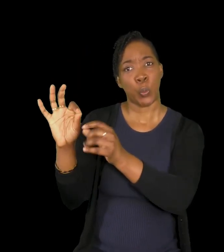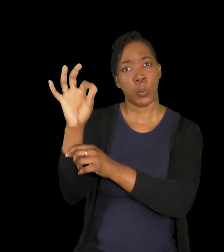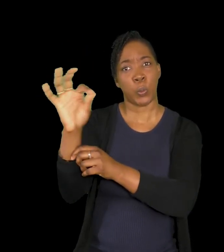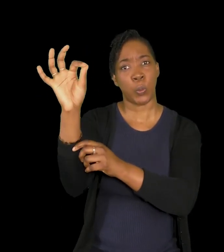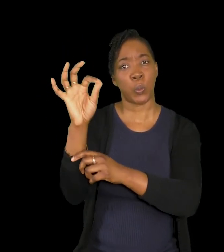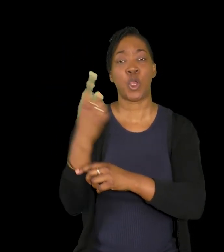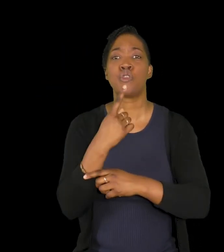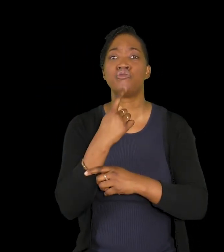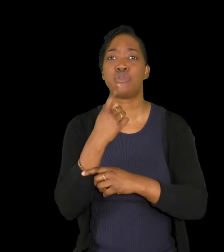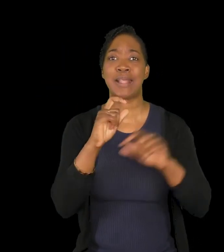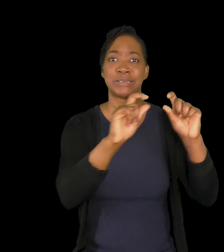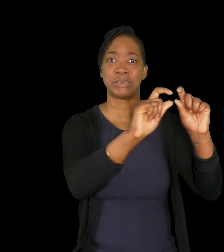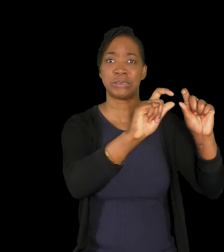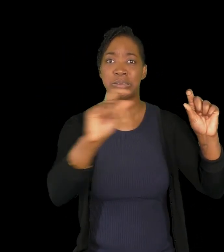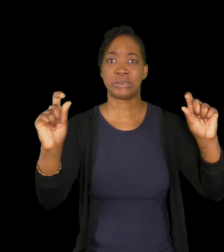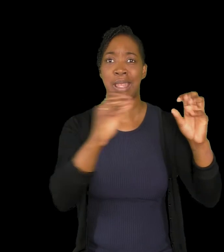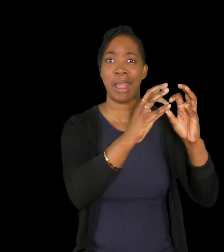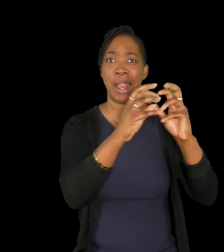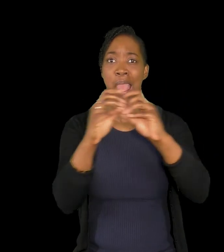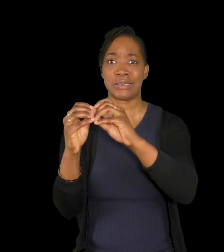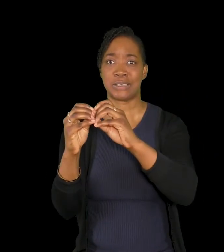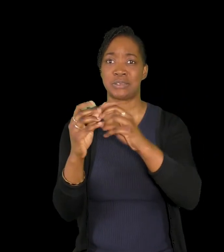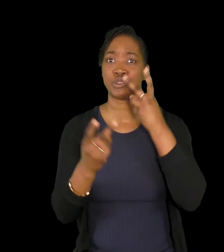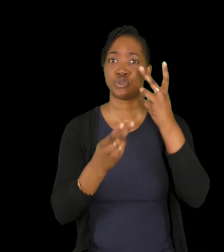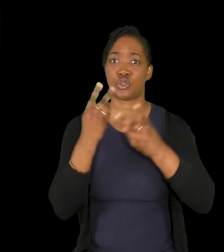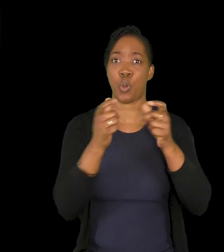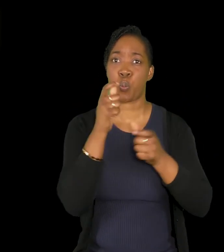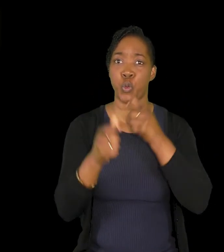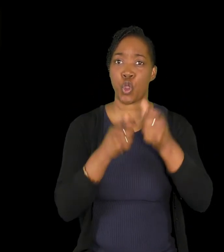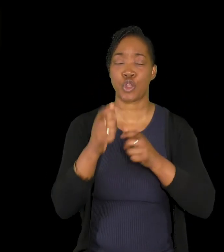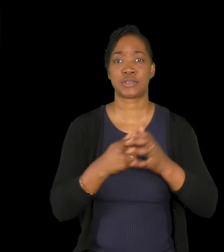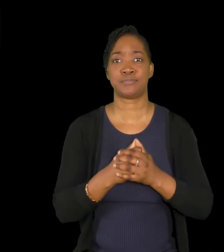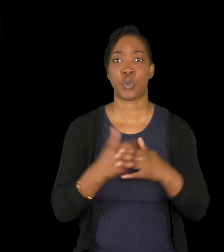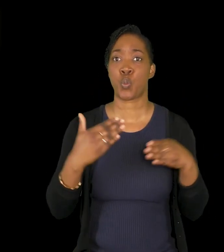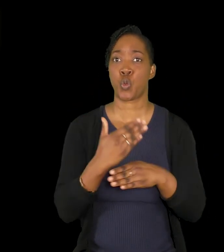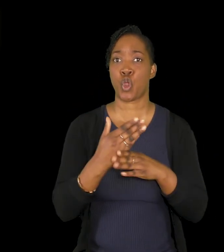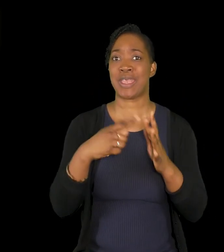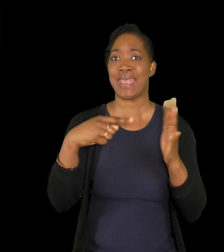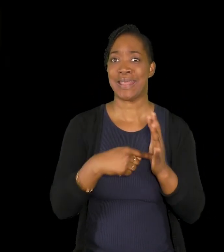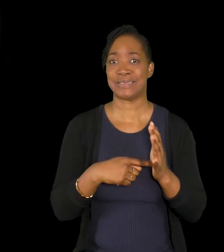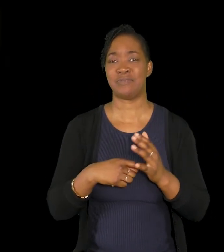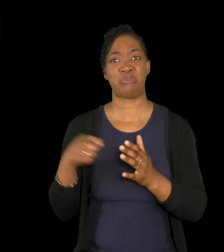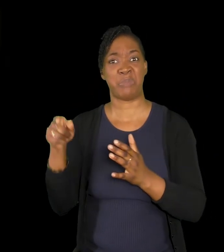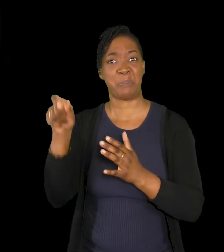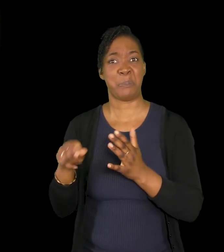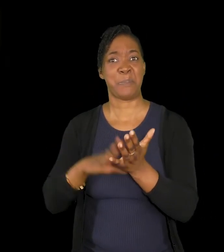in red cotton lowercase serif letters are the lyrics from the song "Work It" by Missy Elliott: “If you're a fly gal,